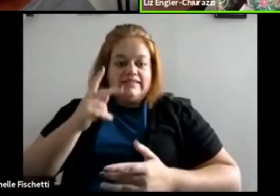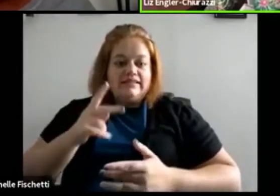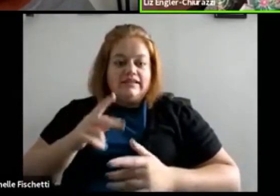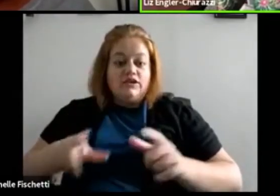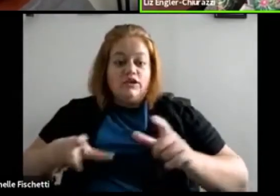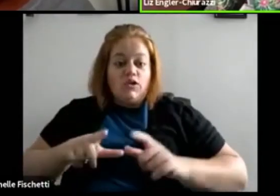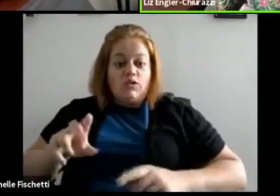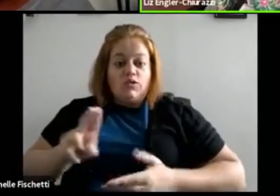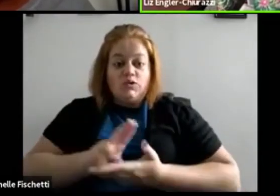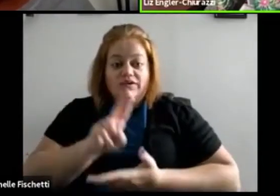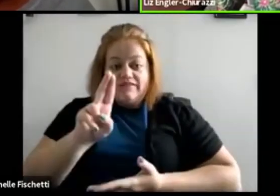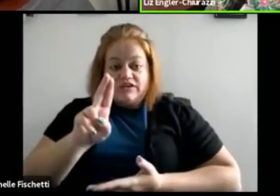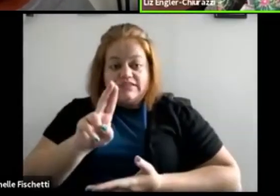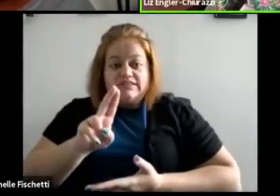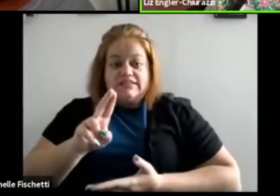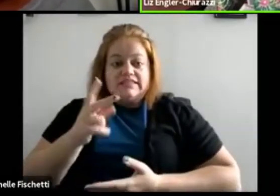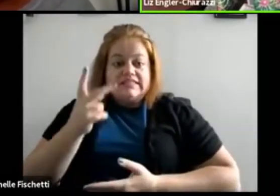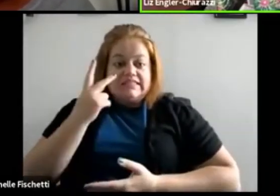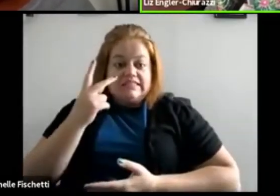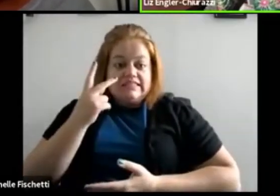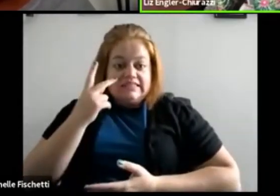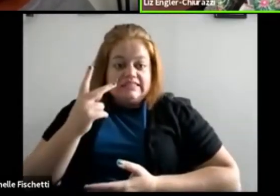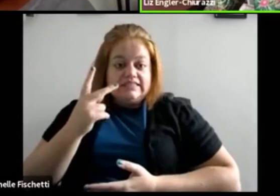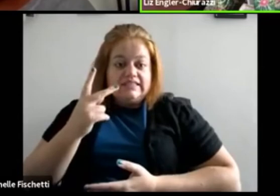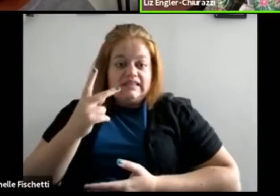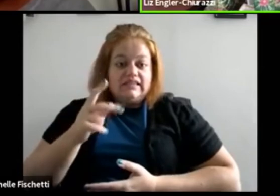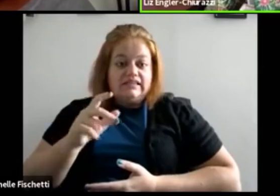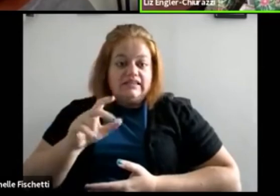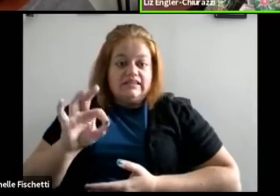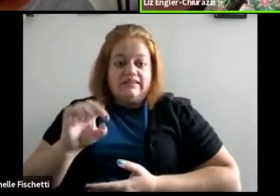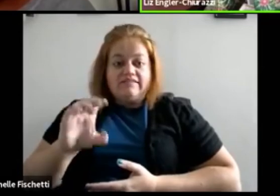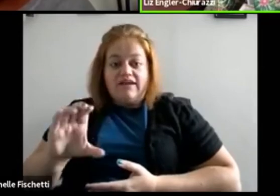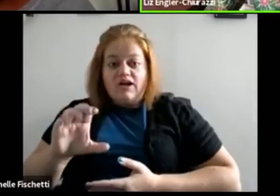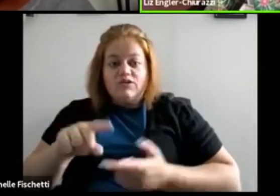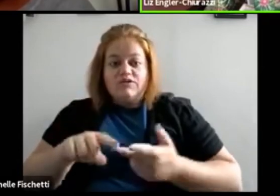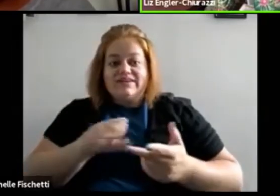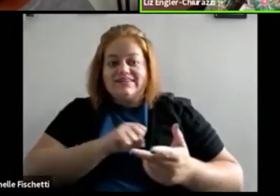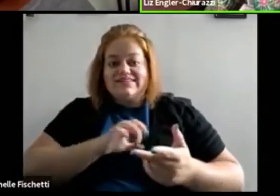see on the faculty websites who is working there and what are they studying